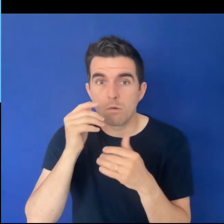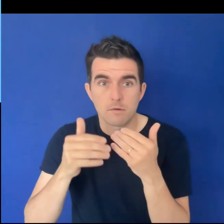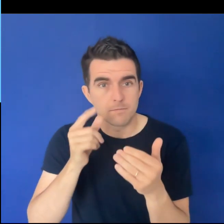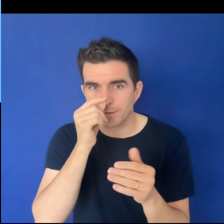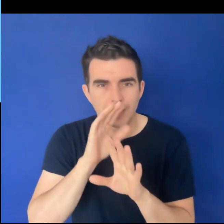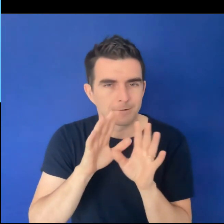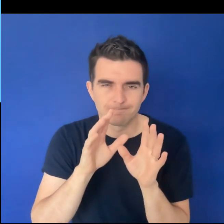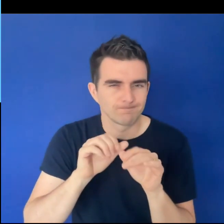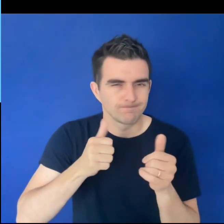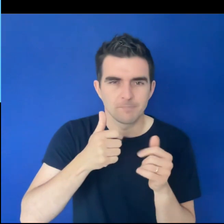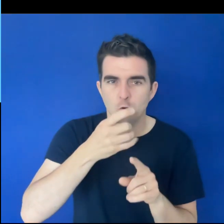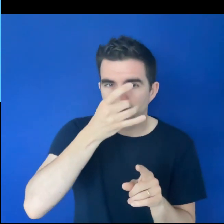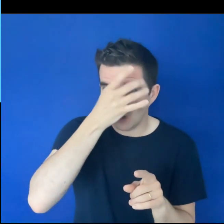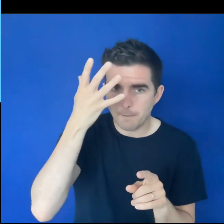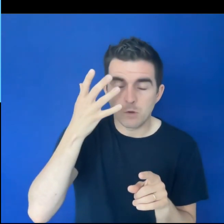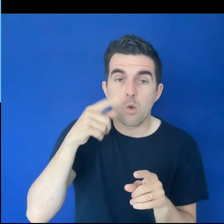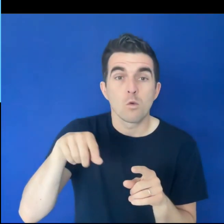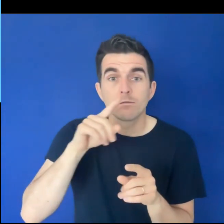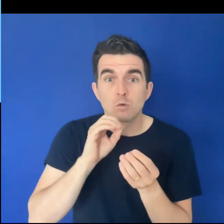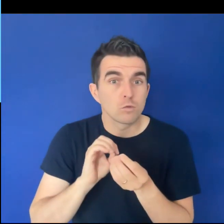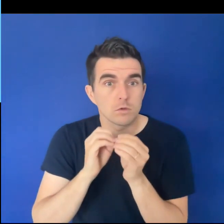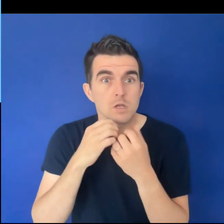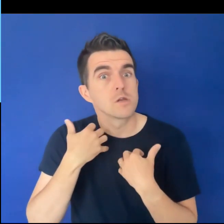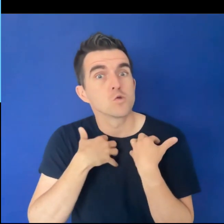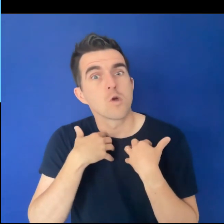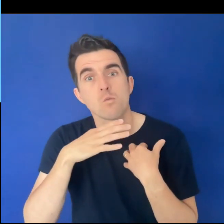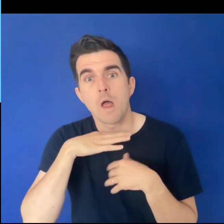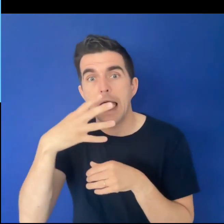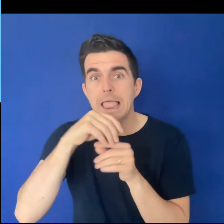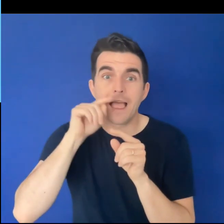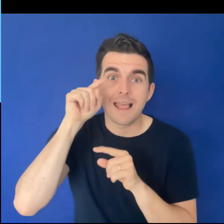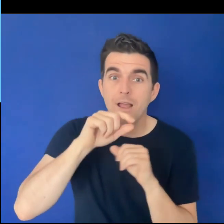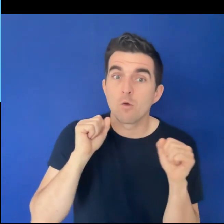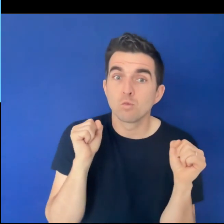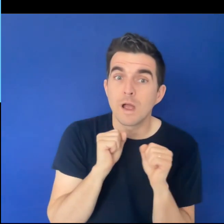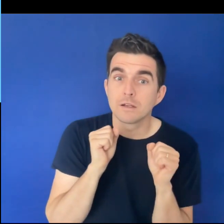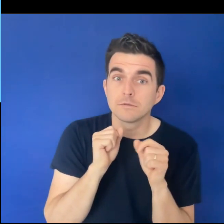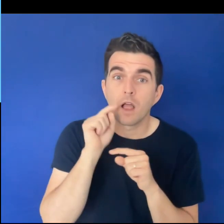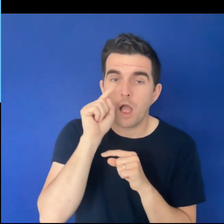If you’re a developer who would be interested in featuring in the Access-Ability Winter Showcase,